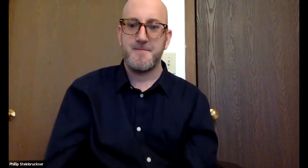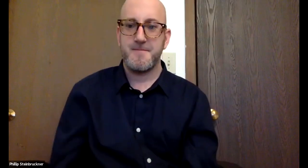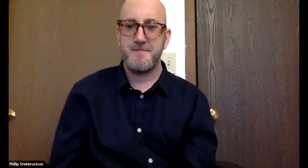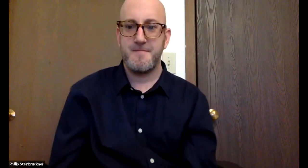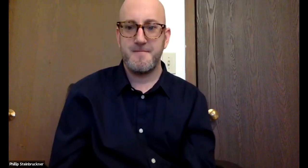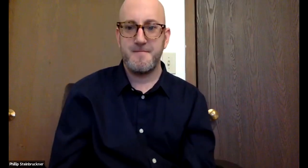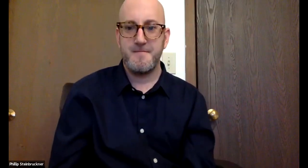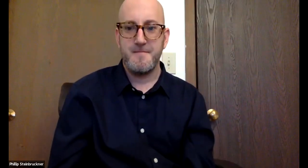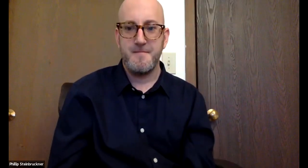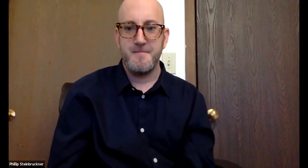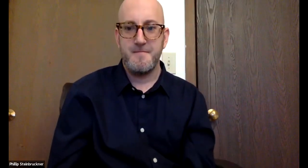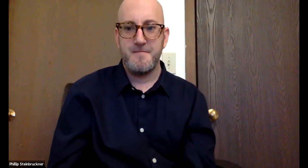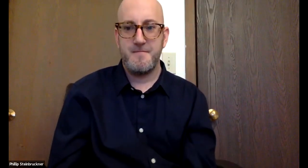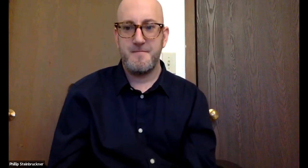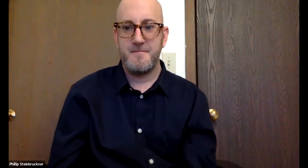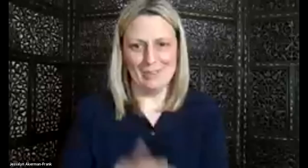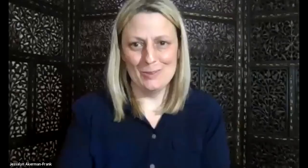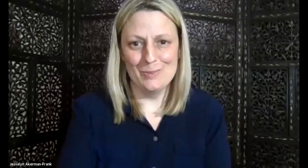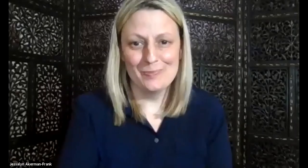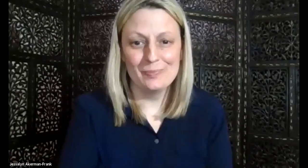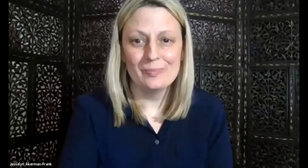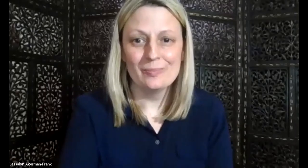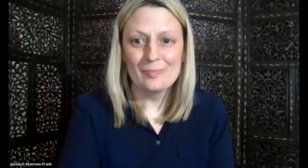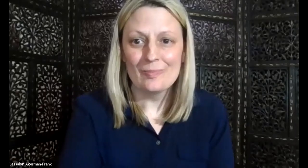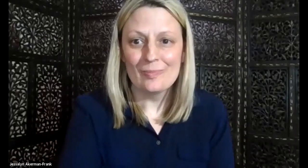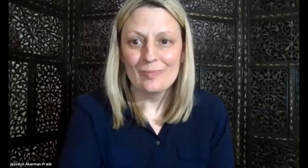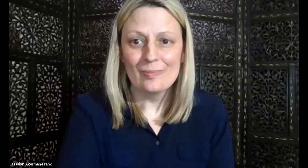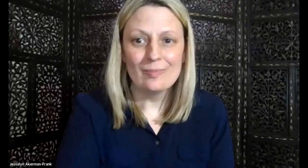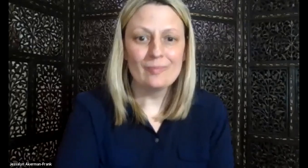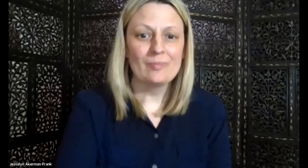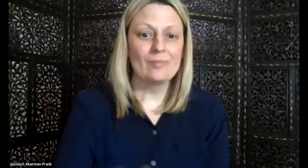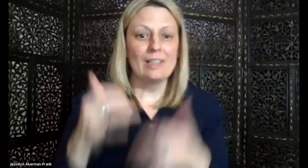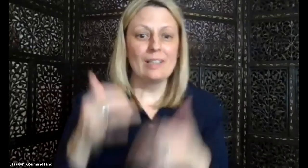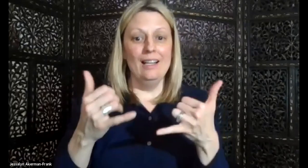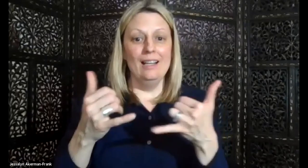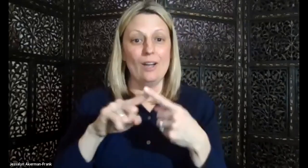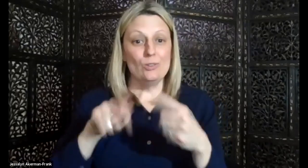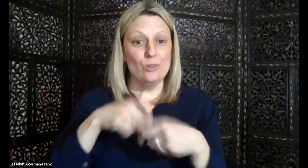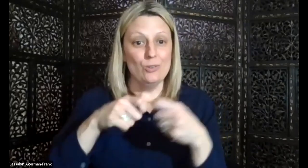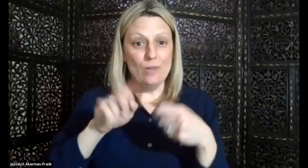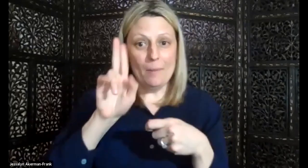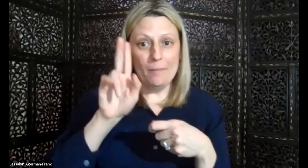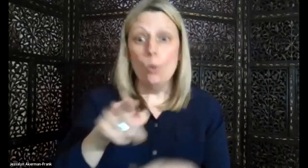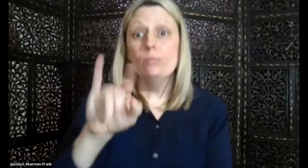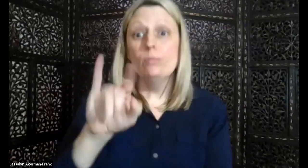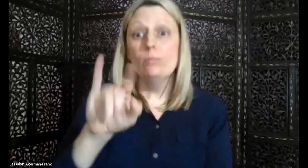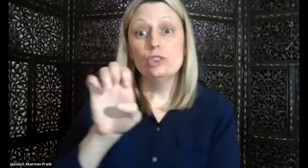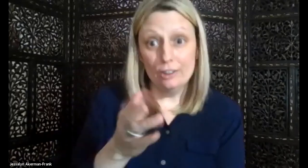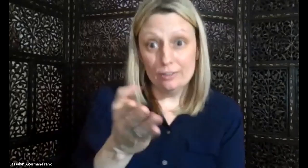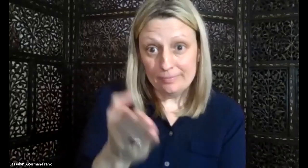know that there are reasons set in place that the census is committed to keeping